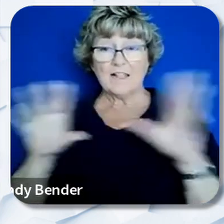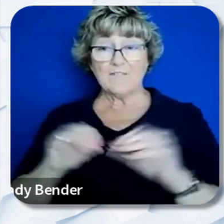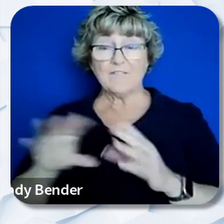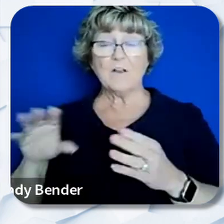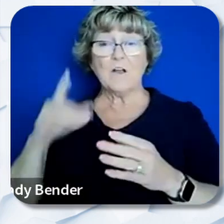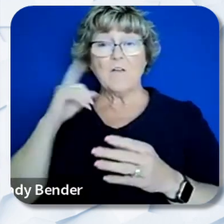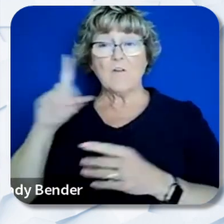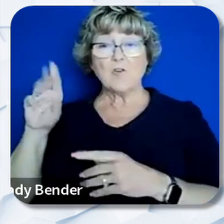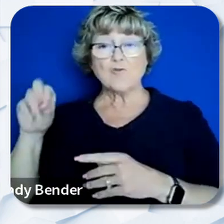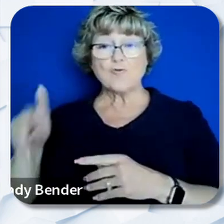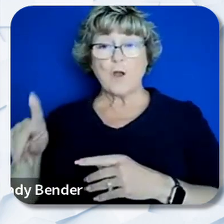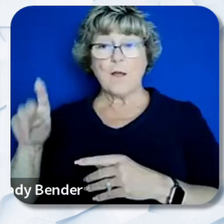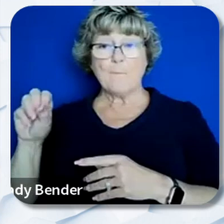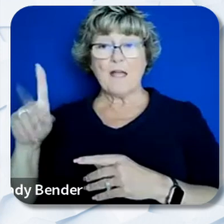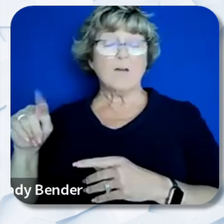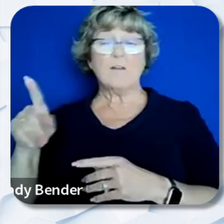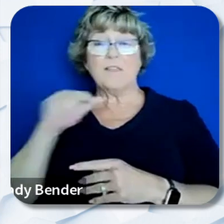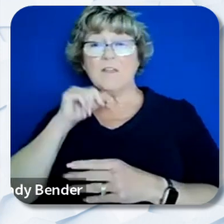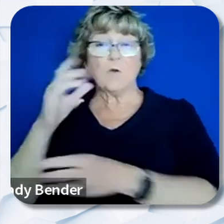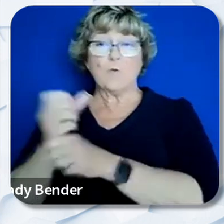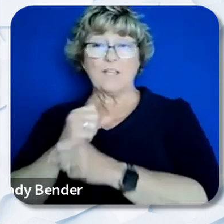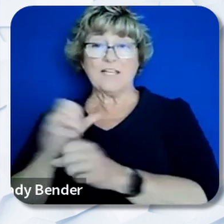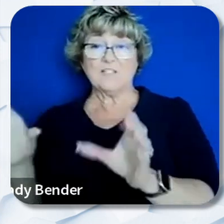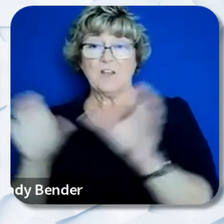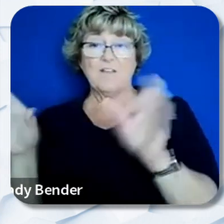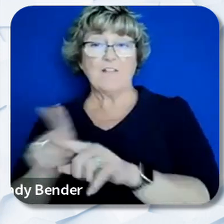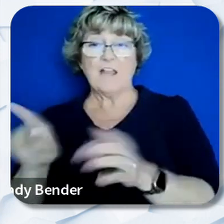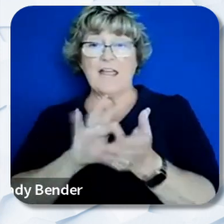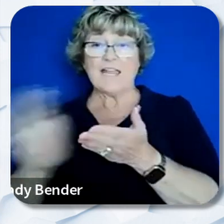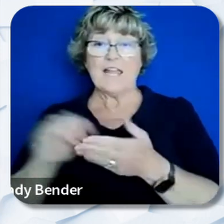receive a certificate of completion. They're not counted in the graduation rate, which